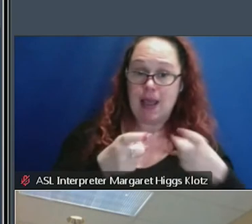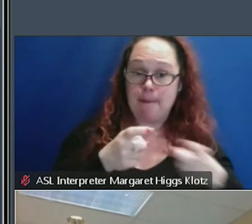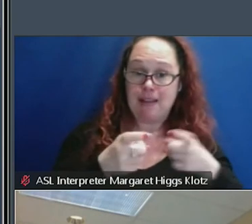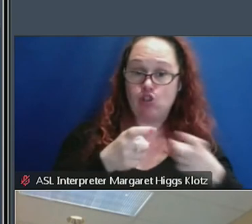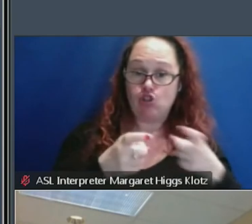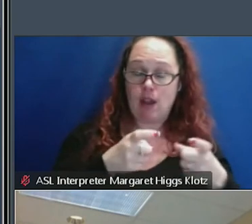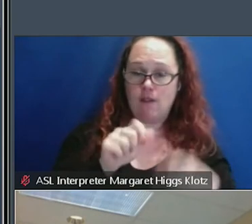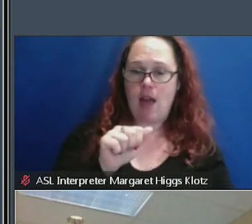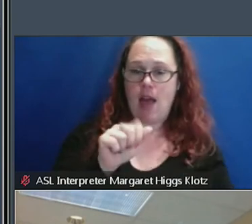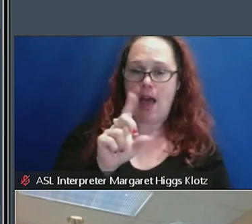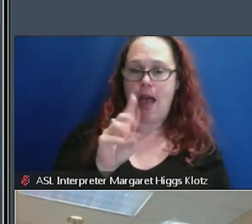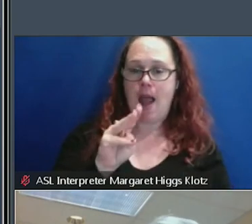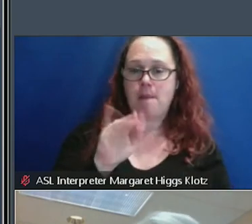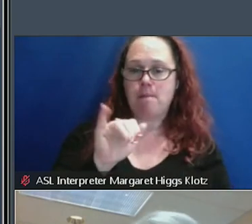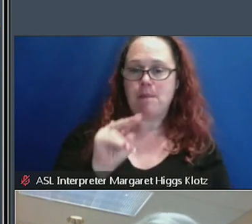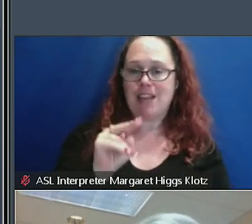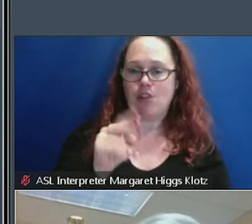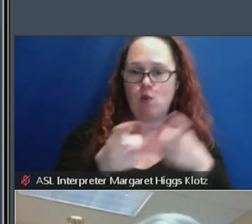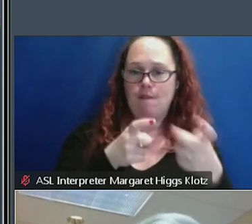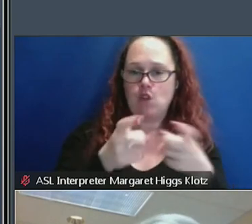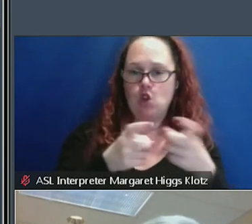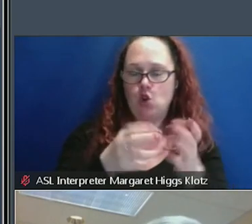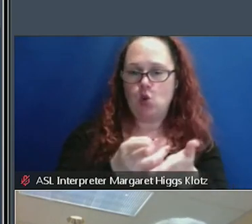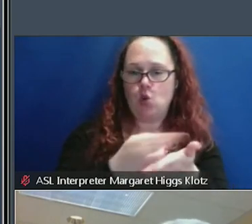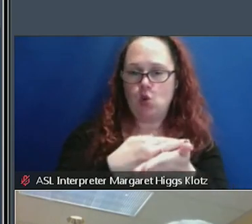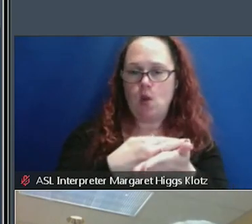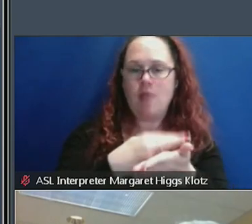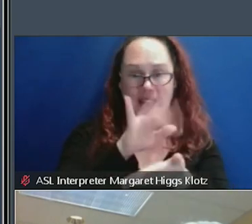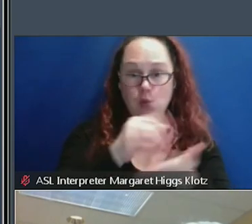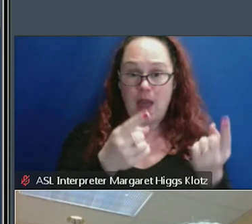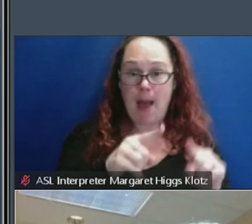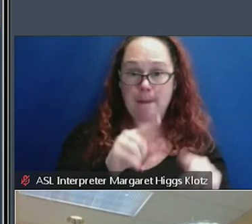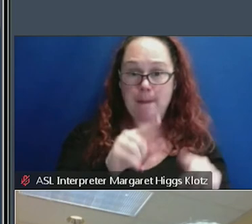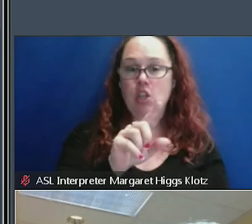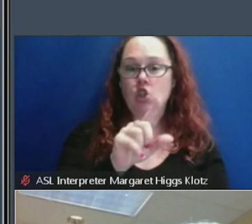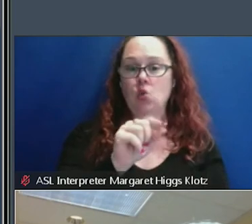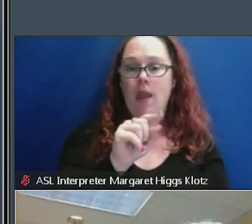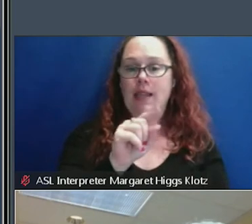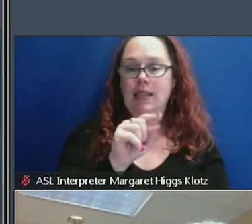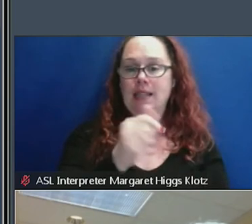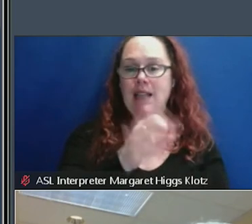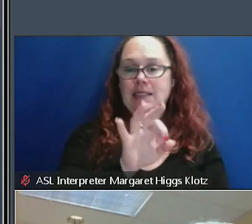administrative review is that's what happened in the summer of 2019 when planning staff in-house performed the